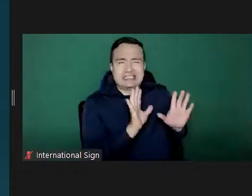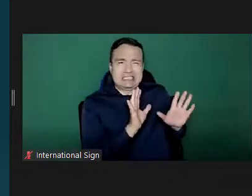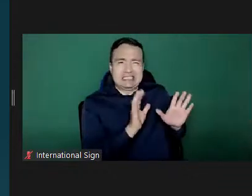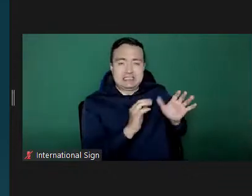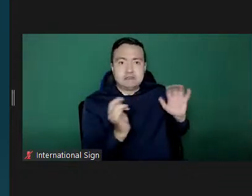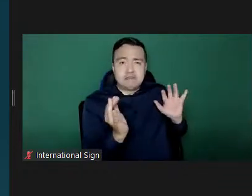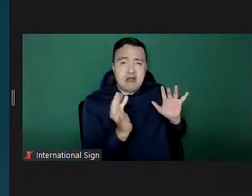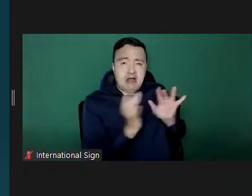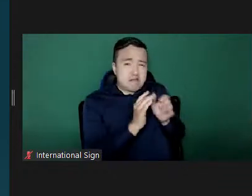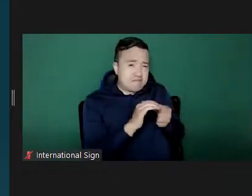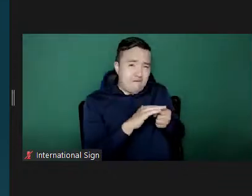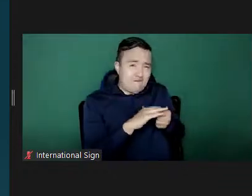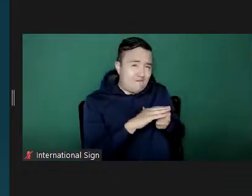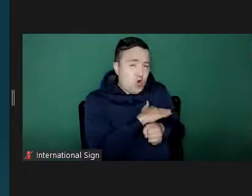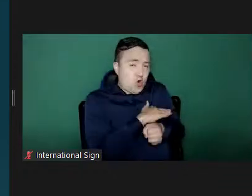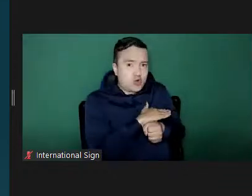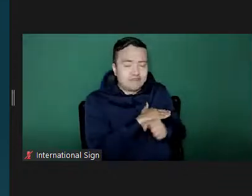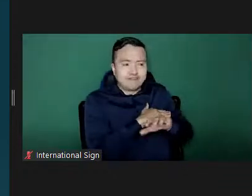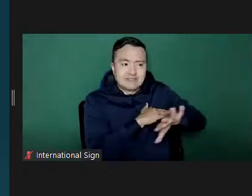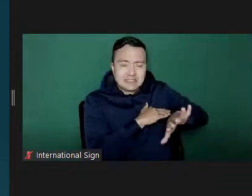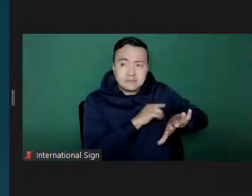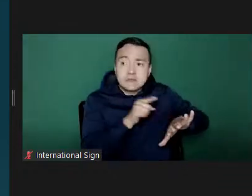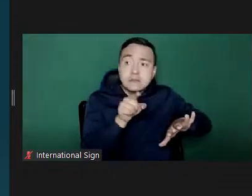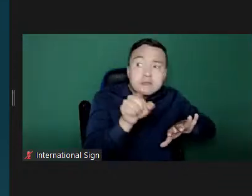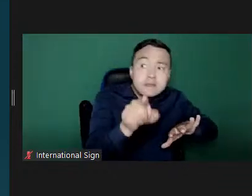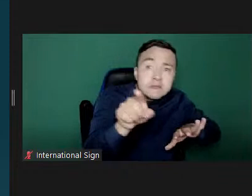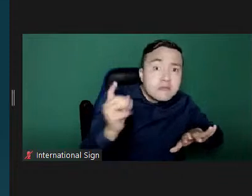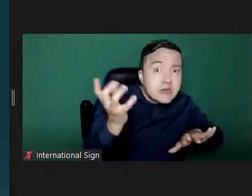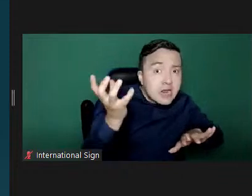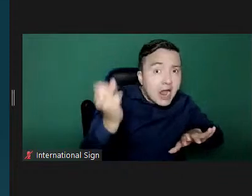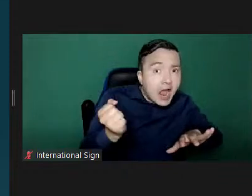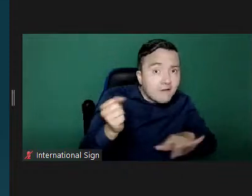of patients, clients, who would normally go to